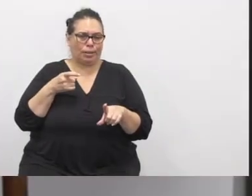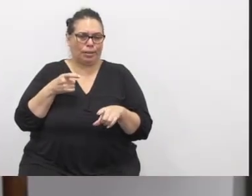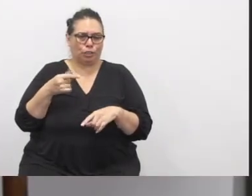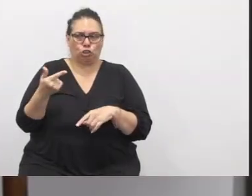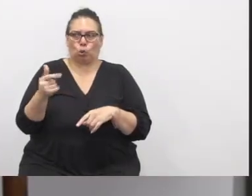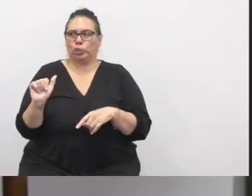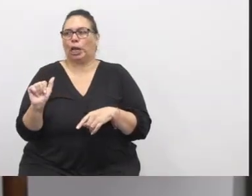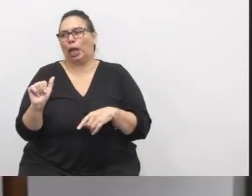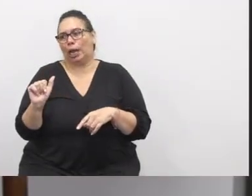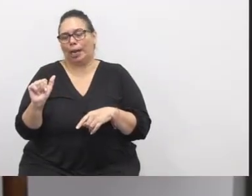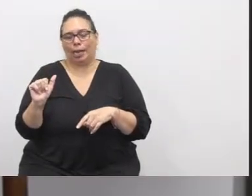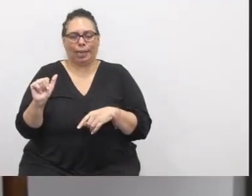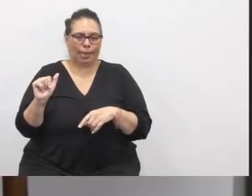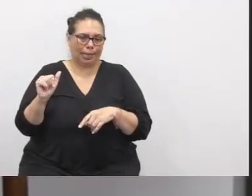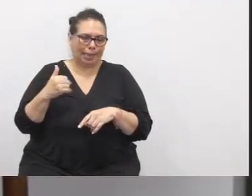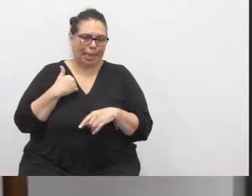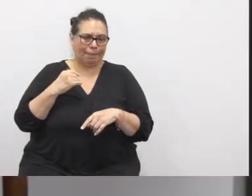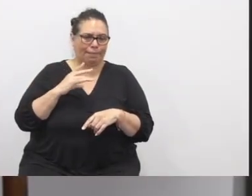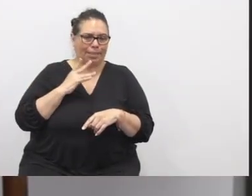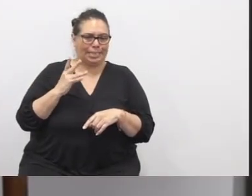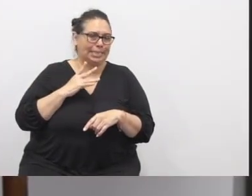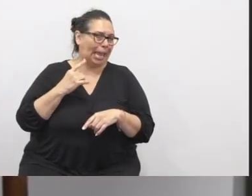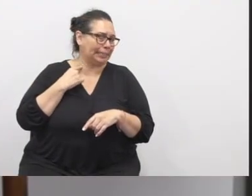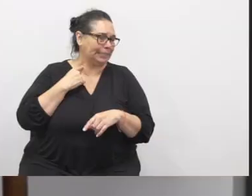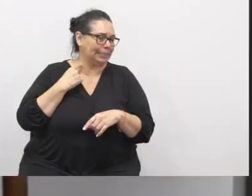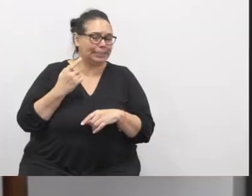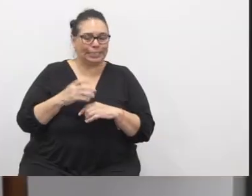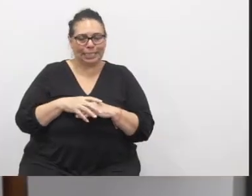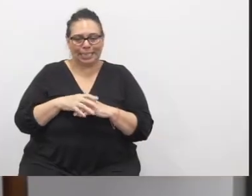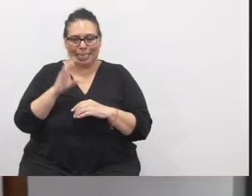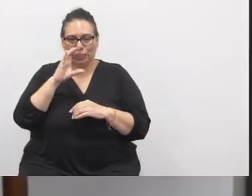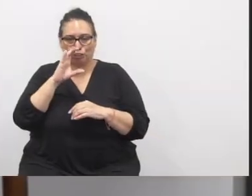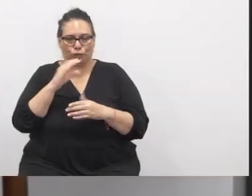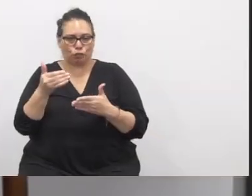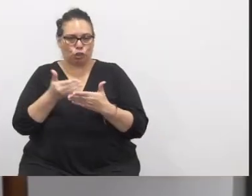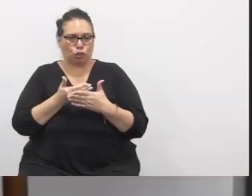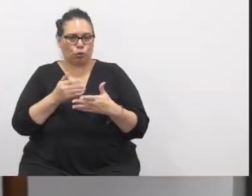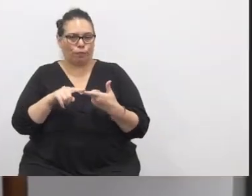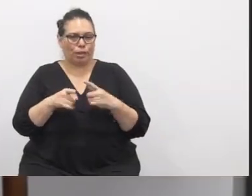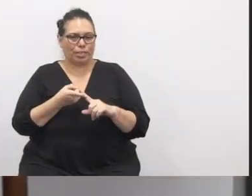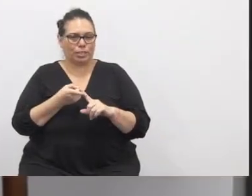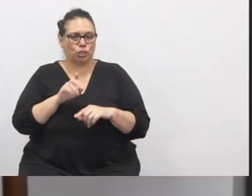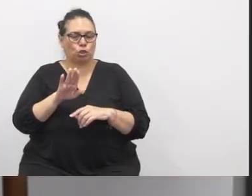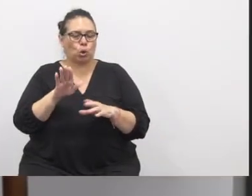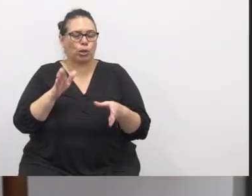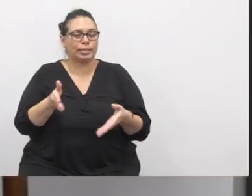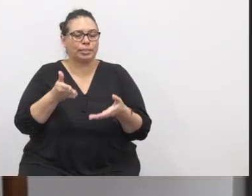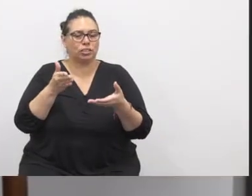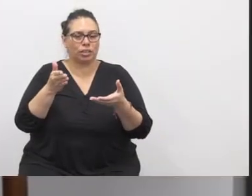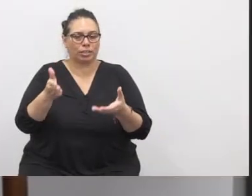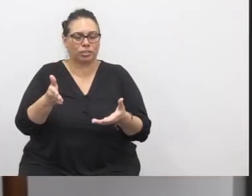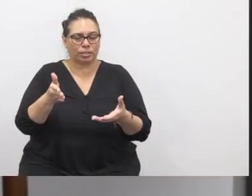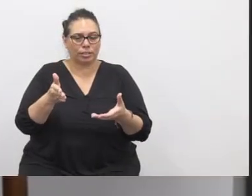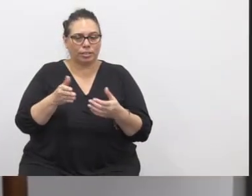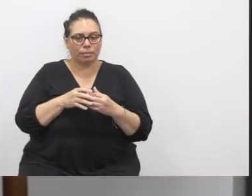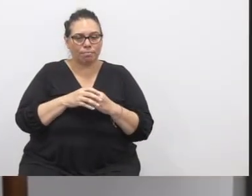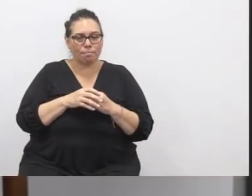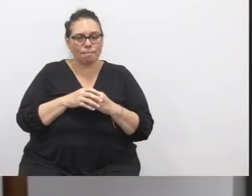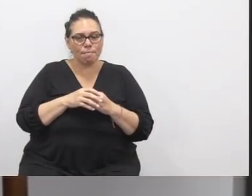and they got a fancy accent and they're looking for new friends. What are your suggestions on our system